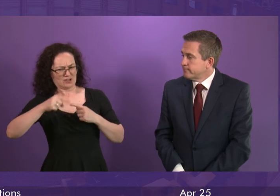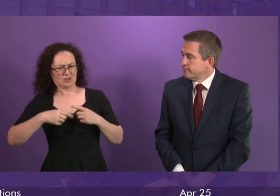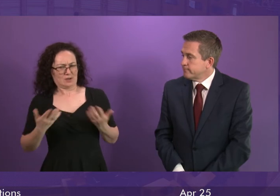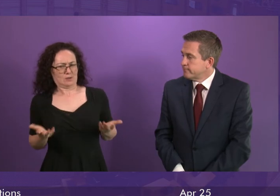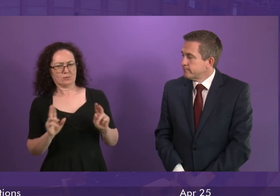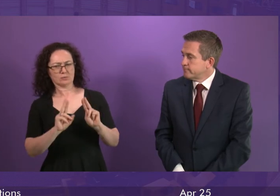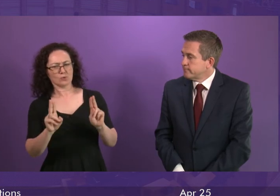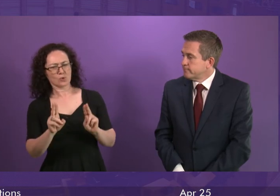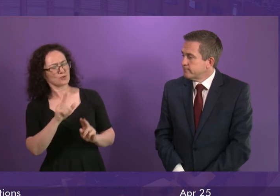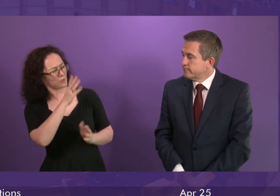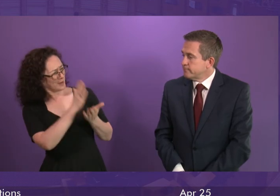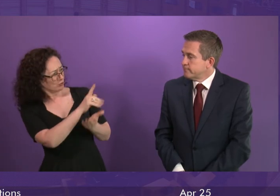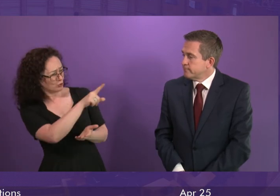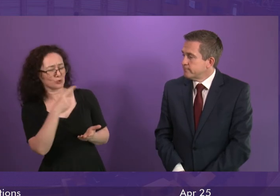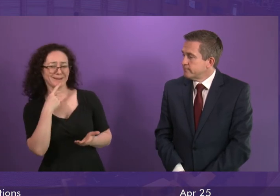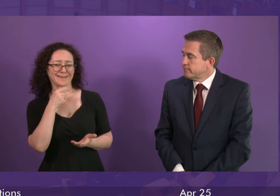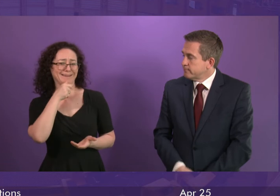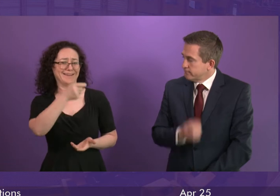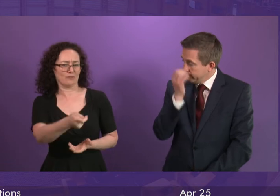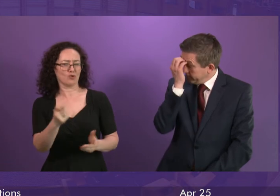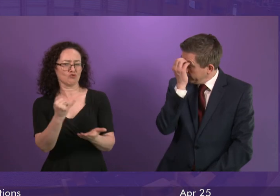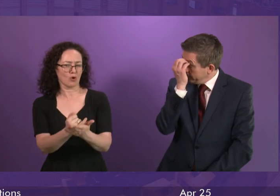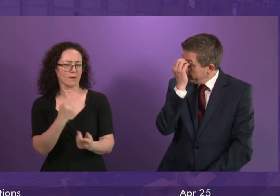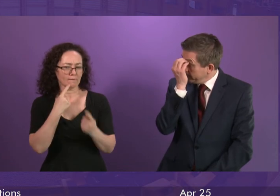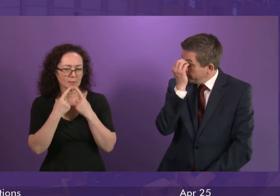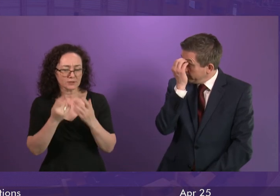give people the wrong impression. We are working with councils to reduce the